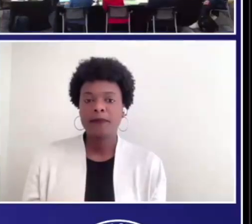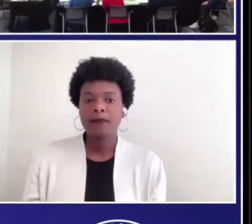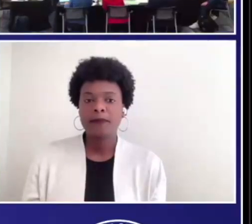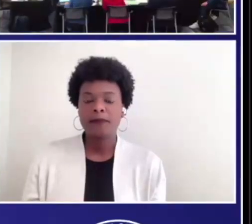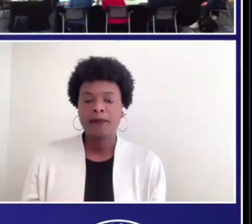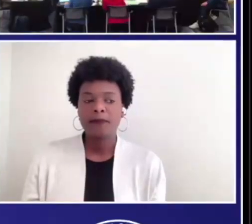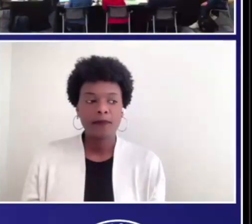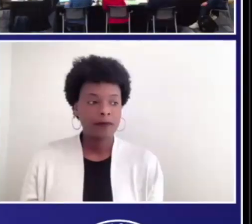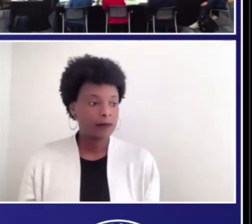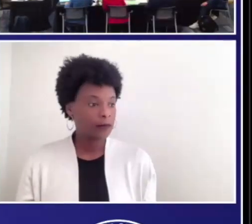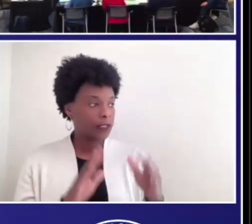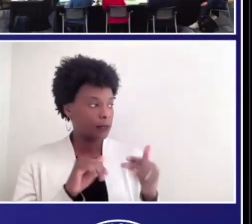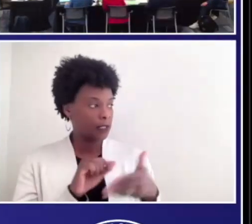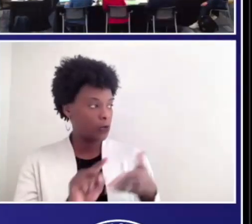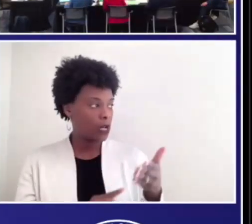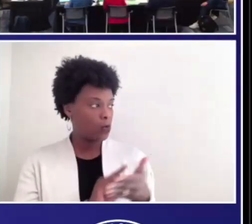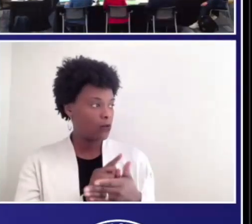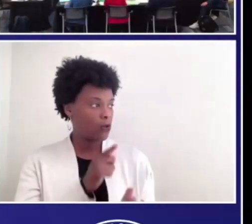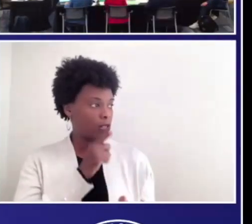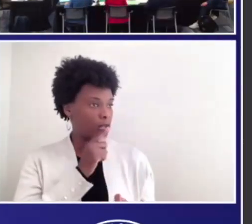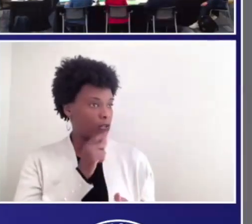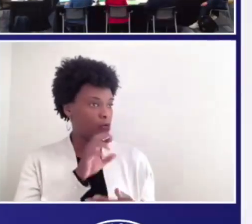And are we expecting an hour for lunch, or would you like more time?